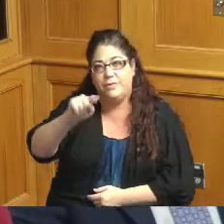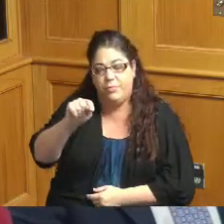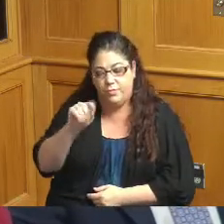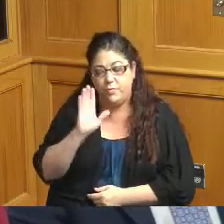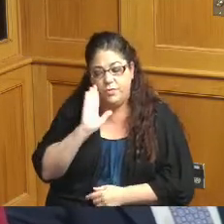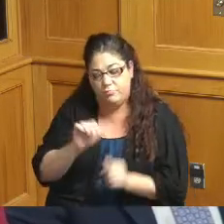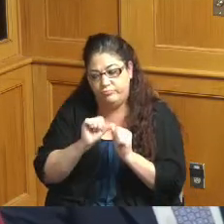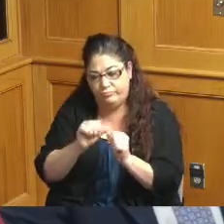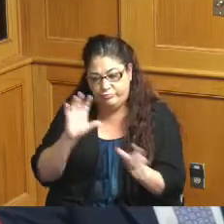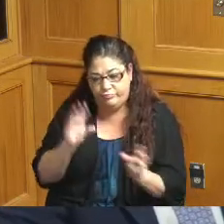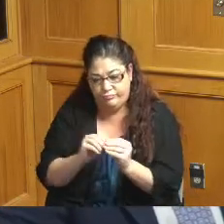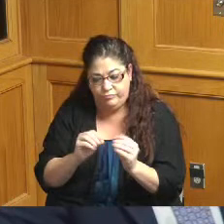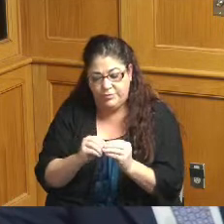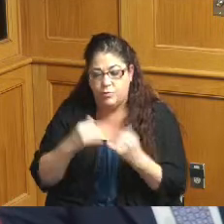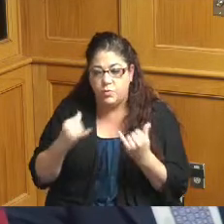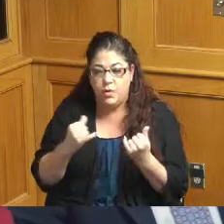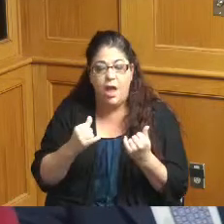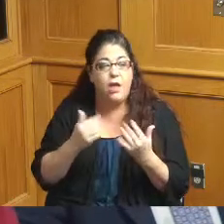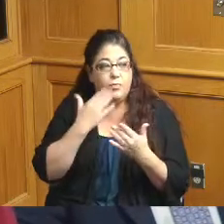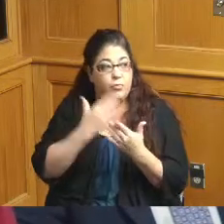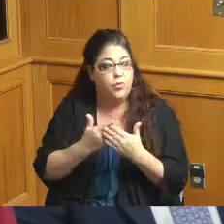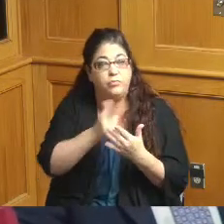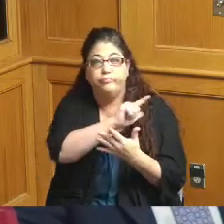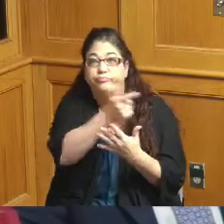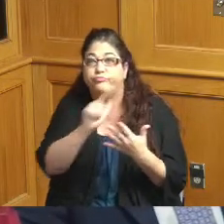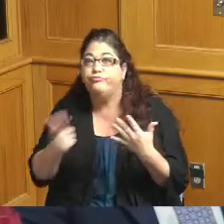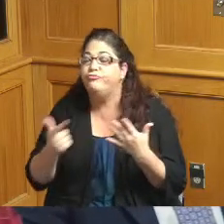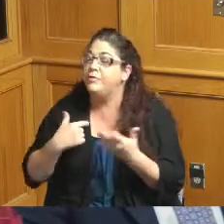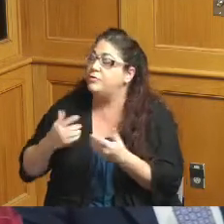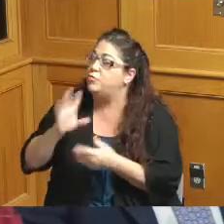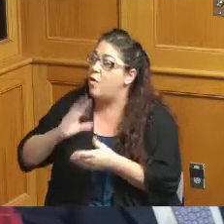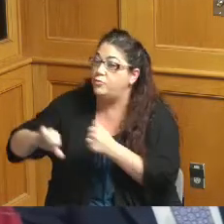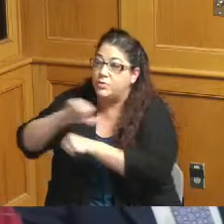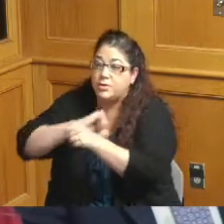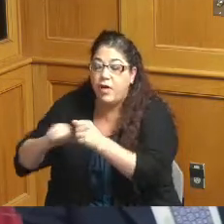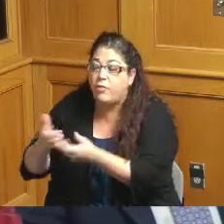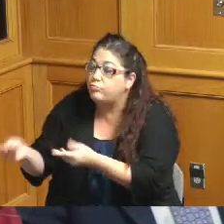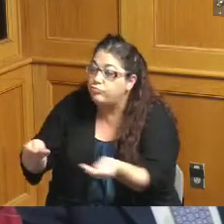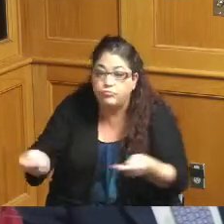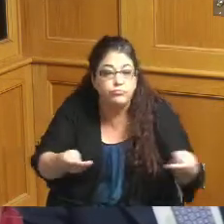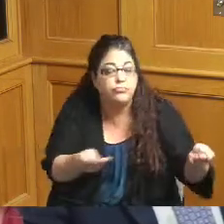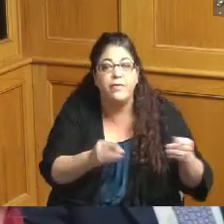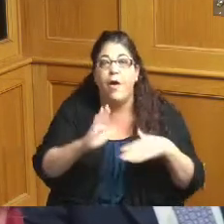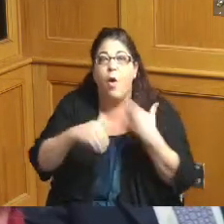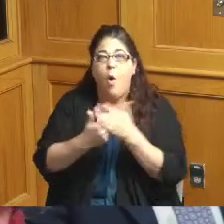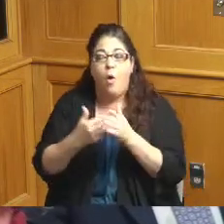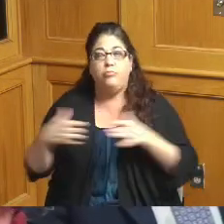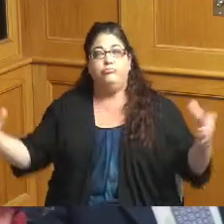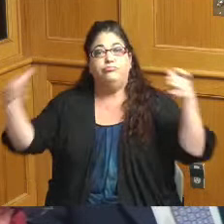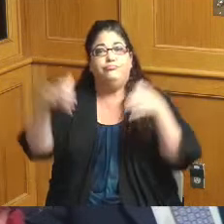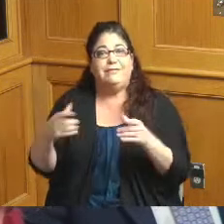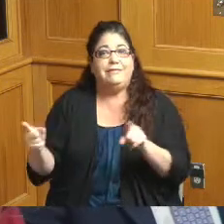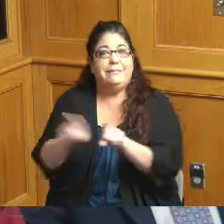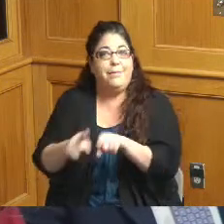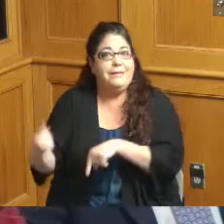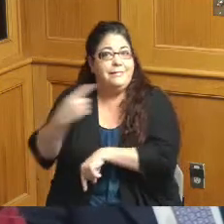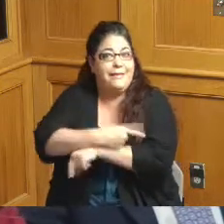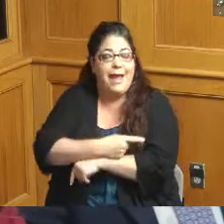a good lineup today in fact several of these departments were talking to each other and asked to present at the same you know on the same day so we're happy to have Juvenile Court